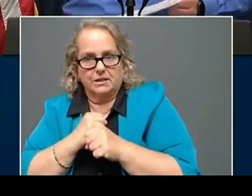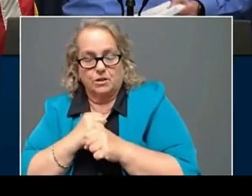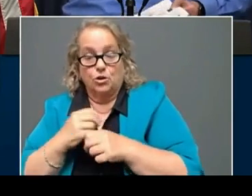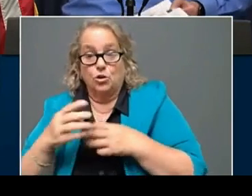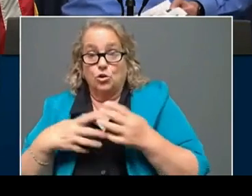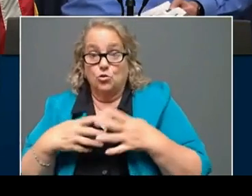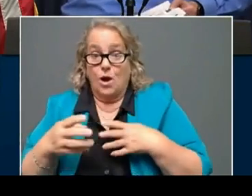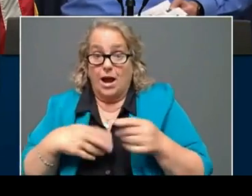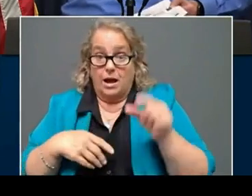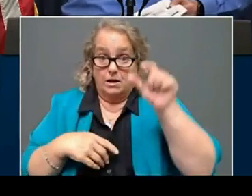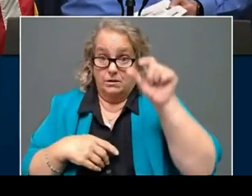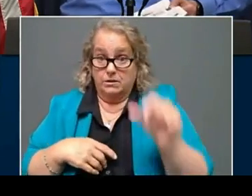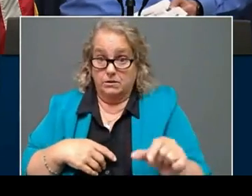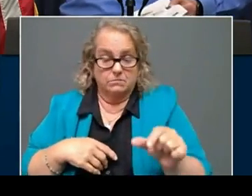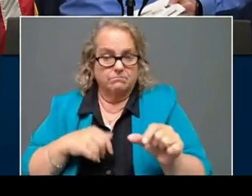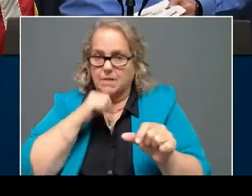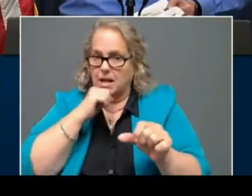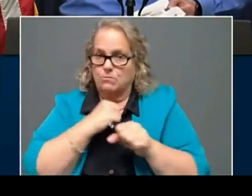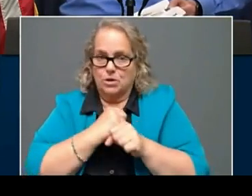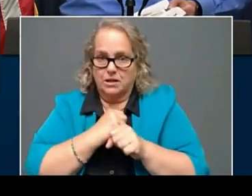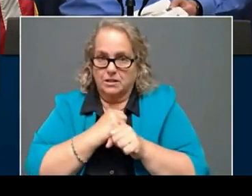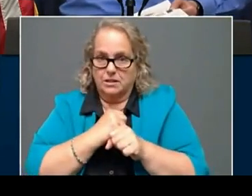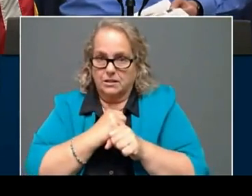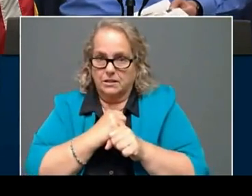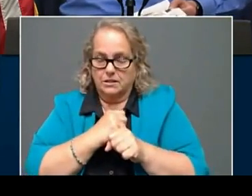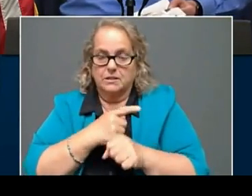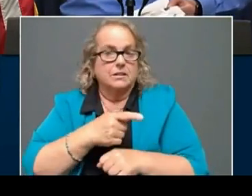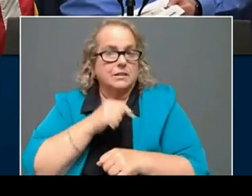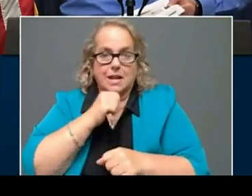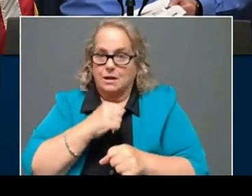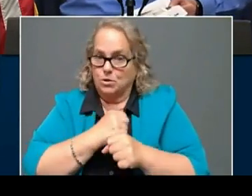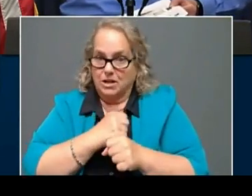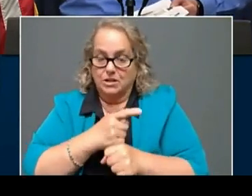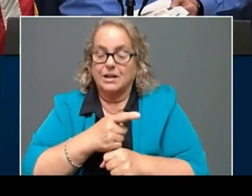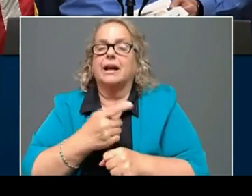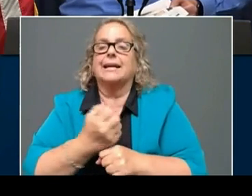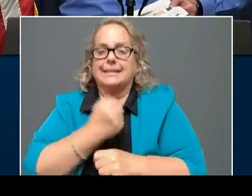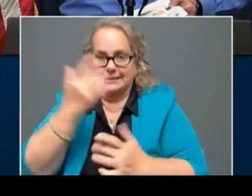proportion of unvaccinated people get infected out of a population size of